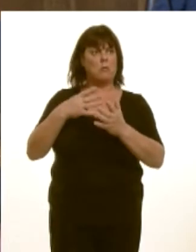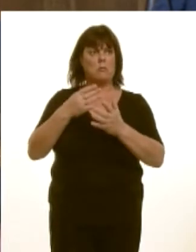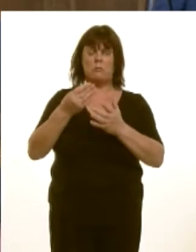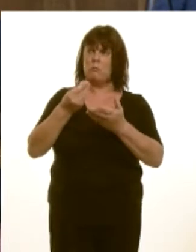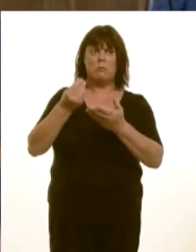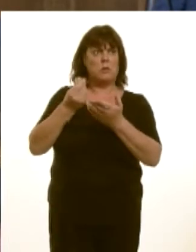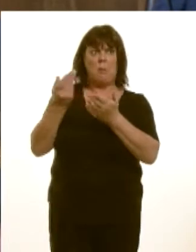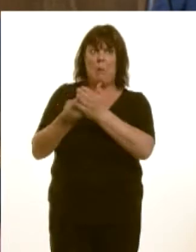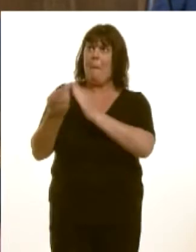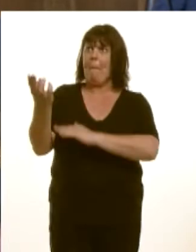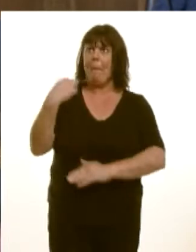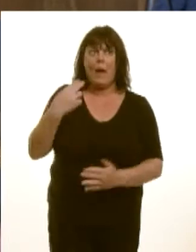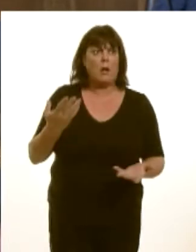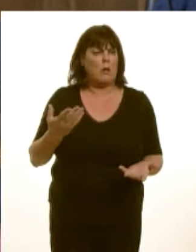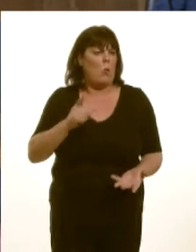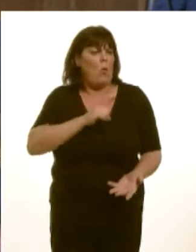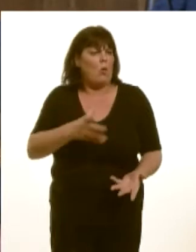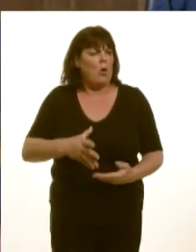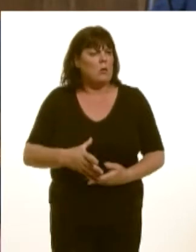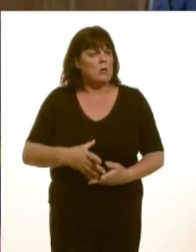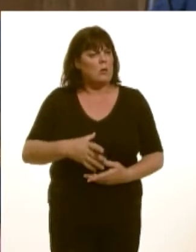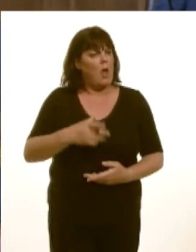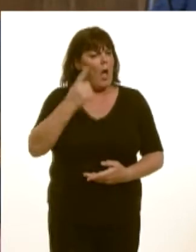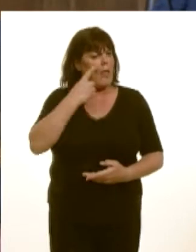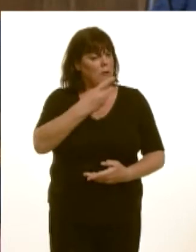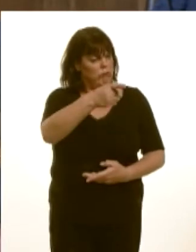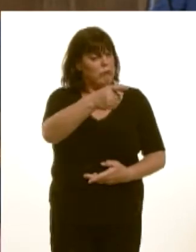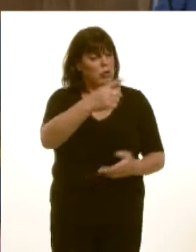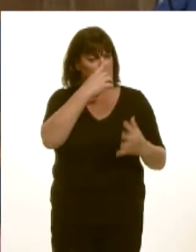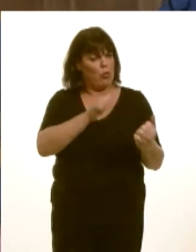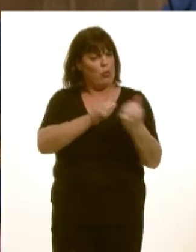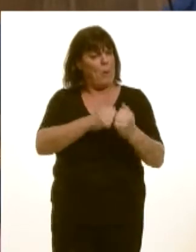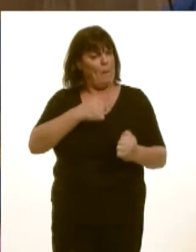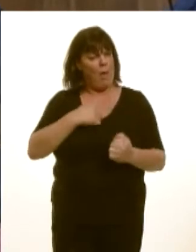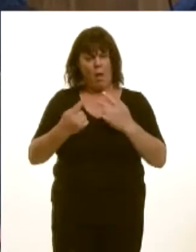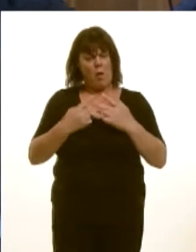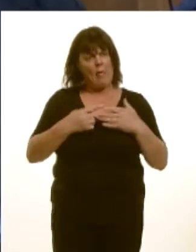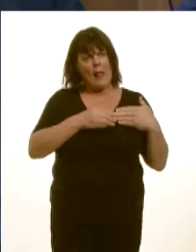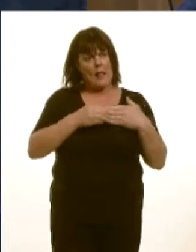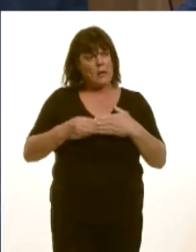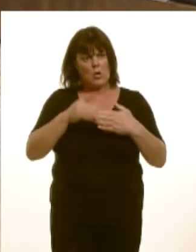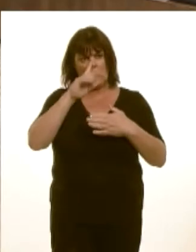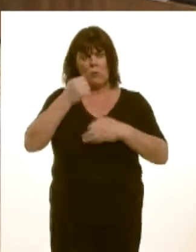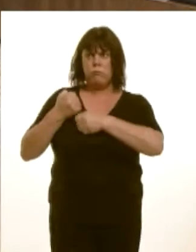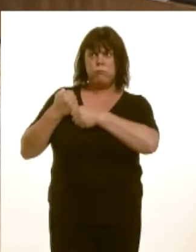I would hope that he would join me, and, indeed, in fairness, other leaders in the Chamber, in standing up for Wales.